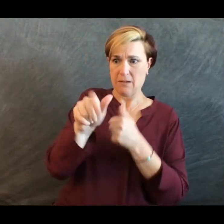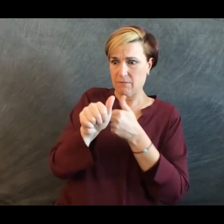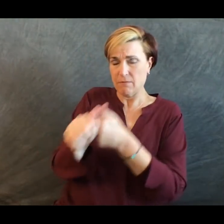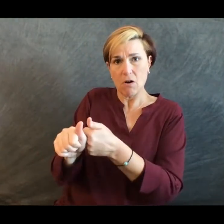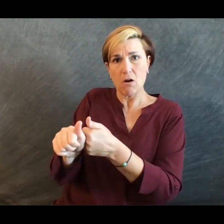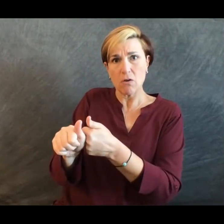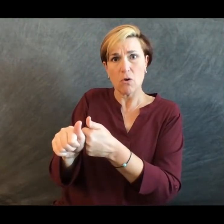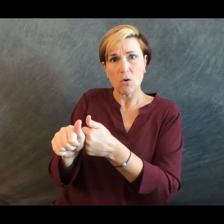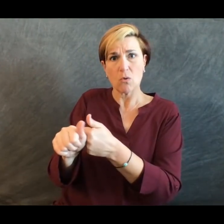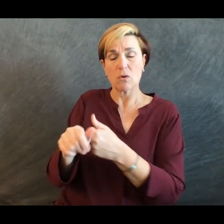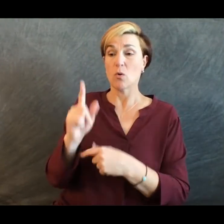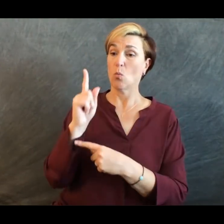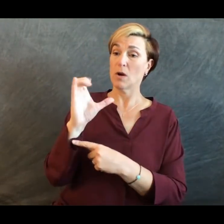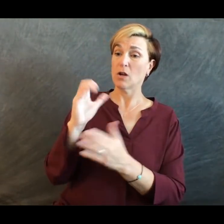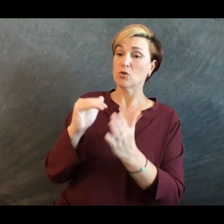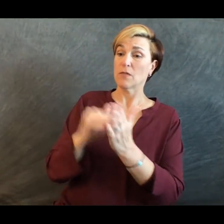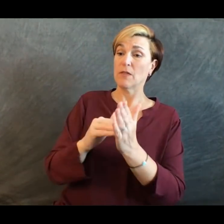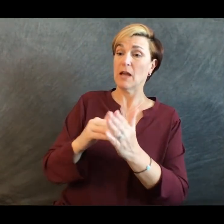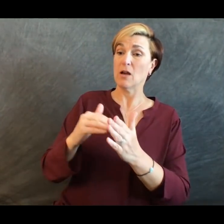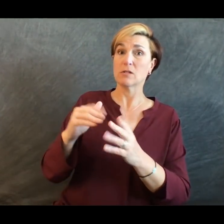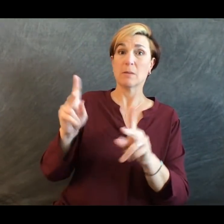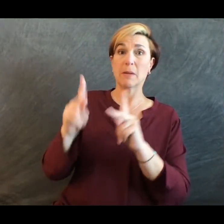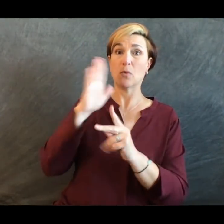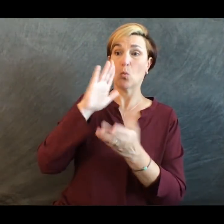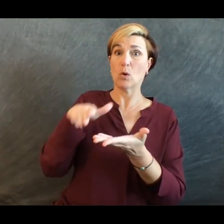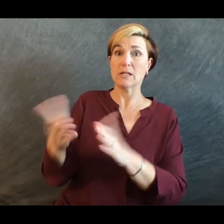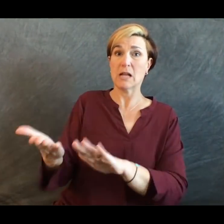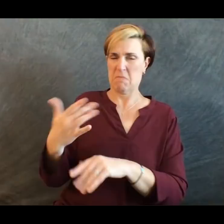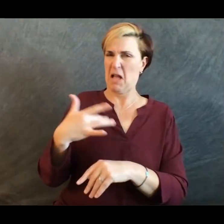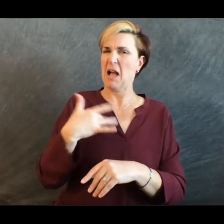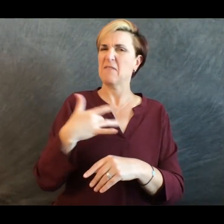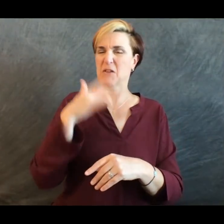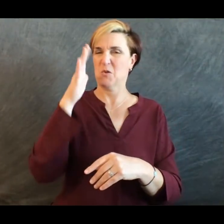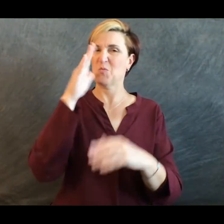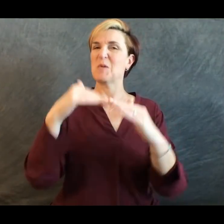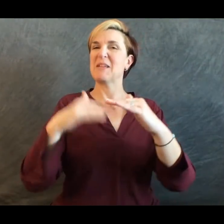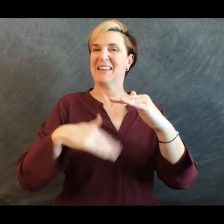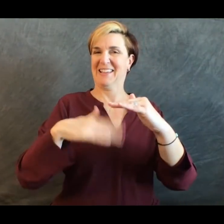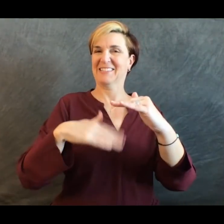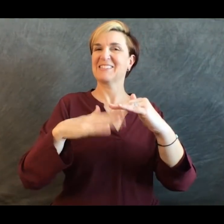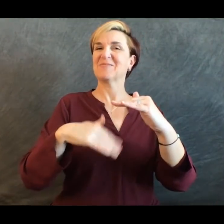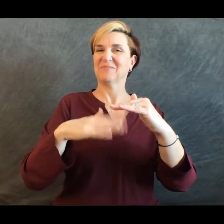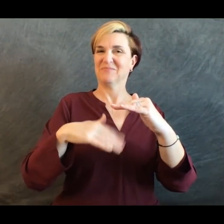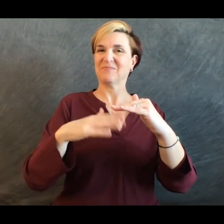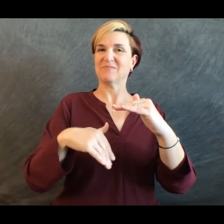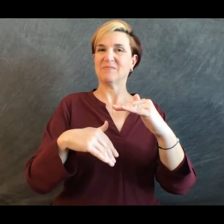substantially under that number hard to believe that if you had sixty thousand